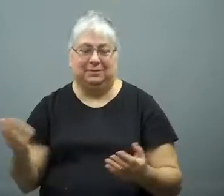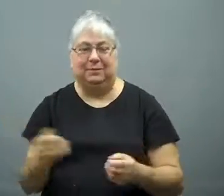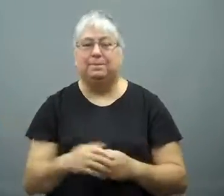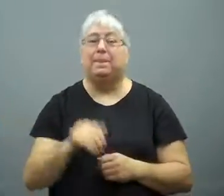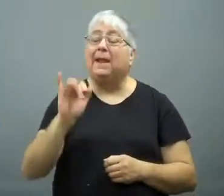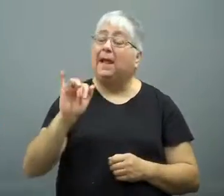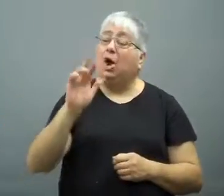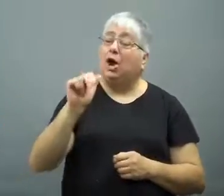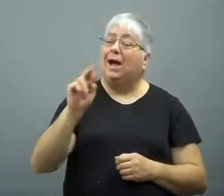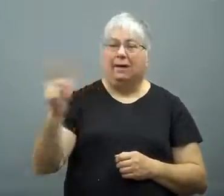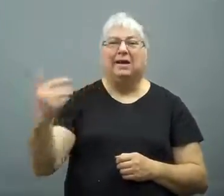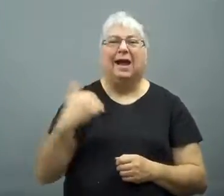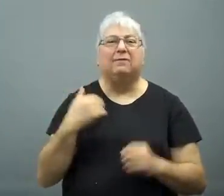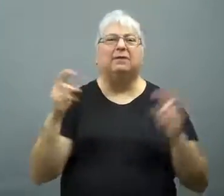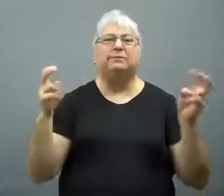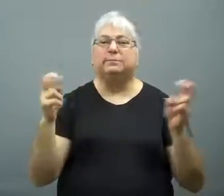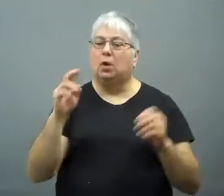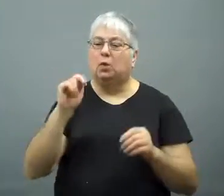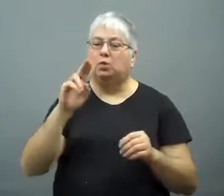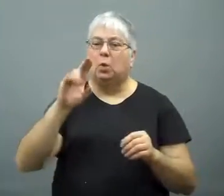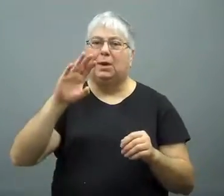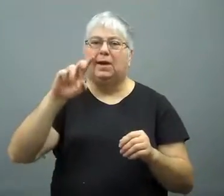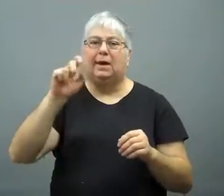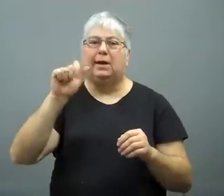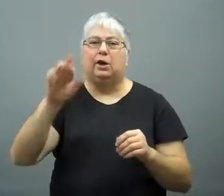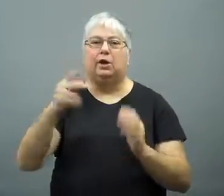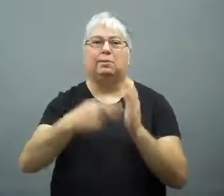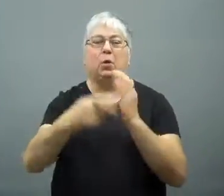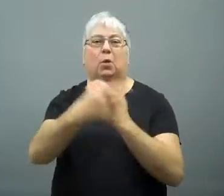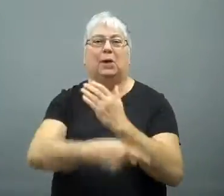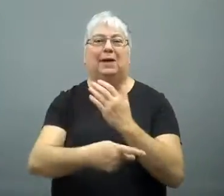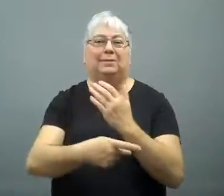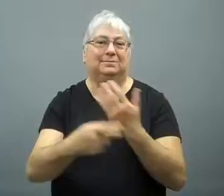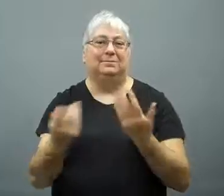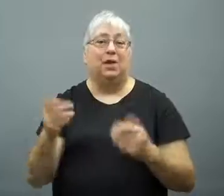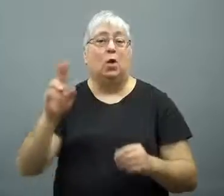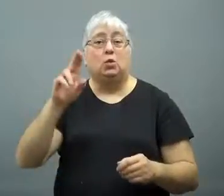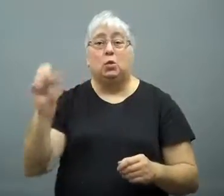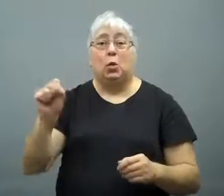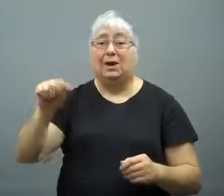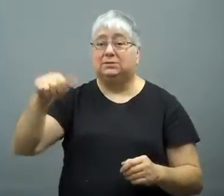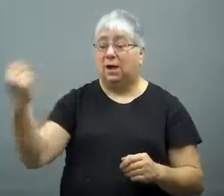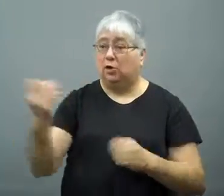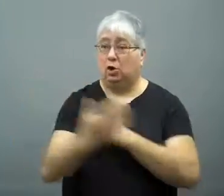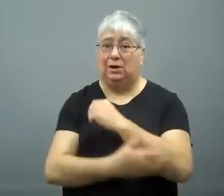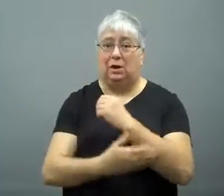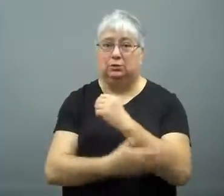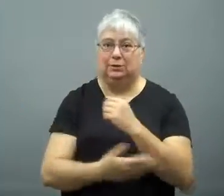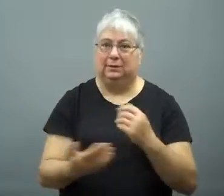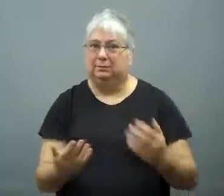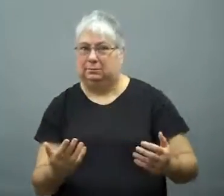Iran has a nuclear program.